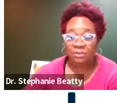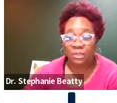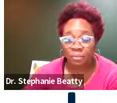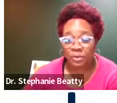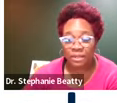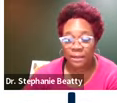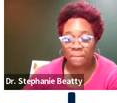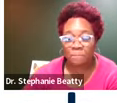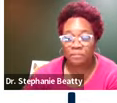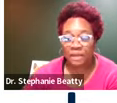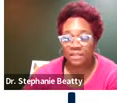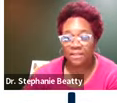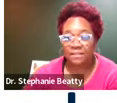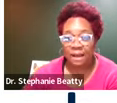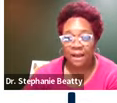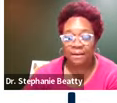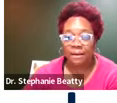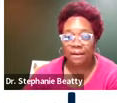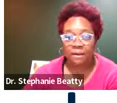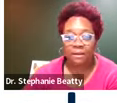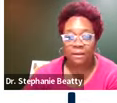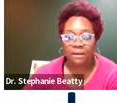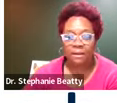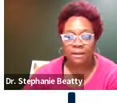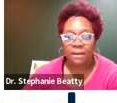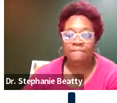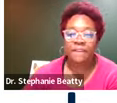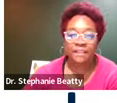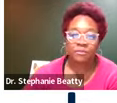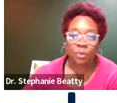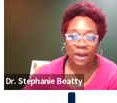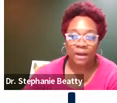So lip reading is not an effective way of communicating.